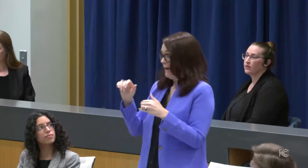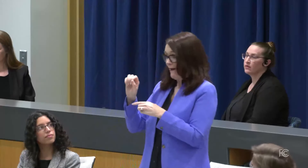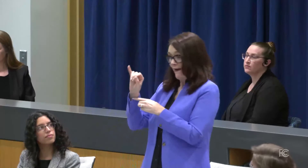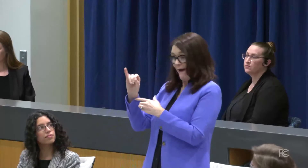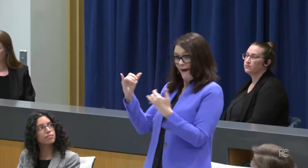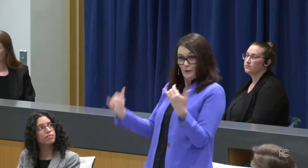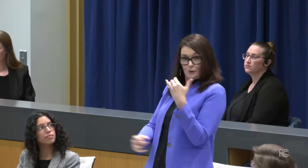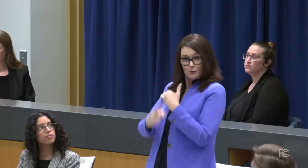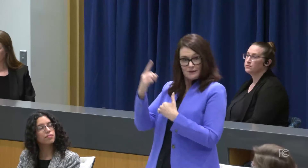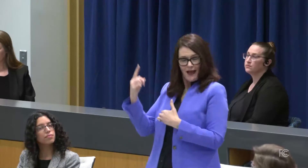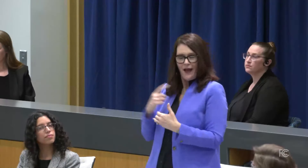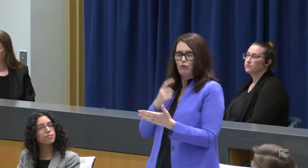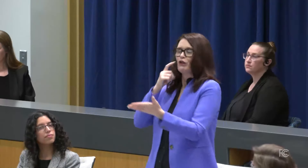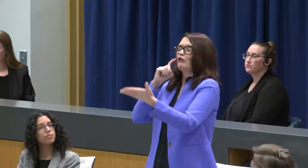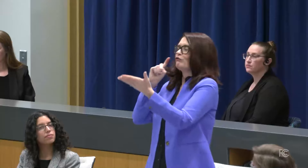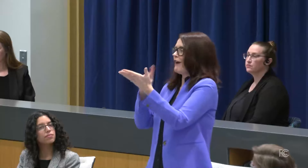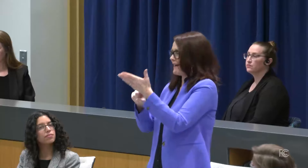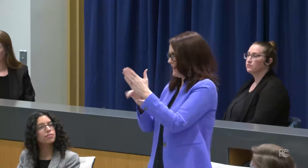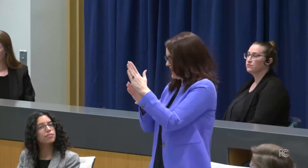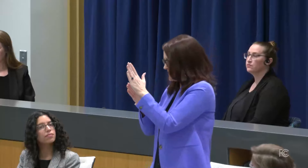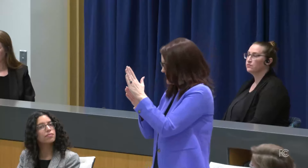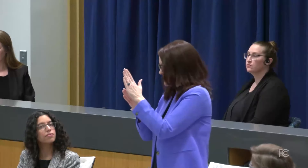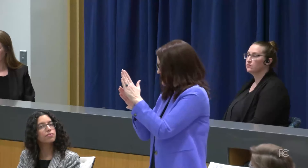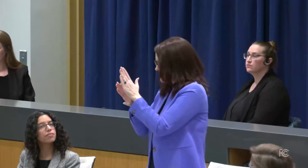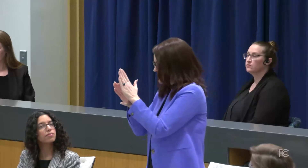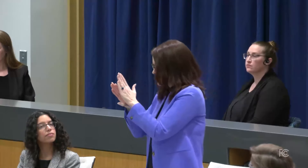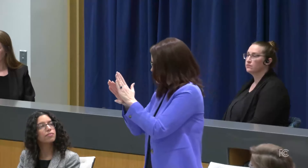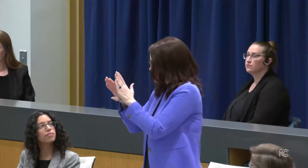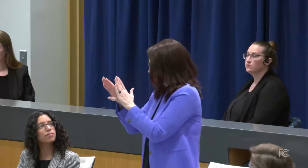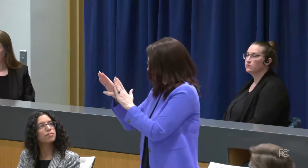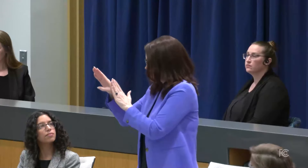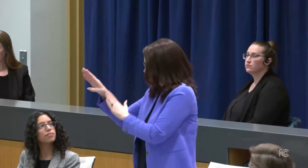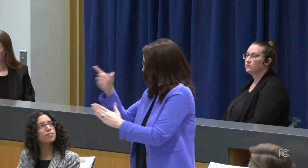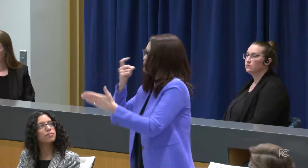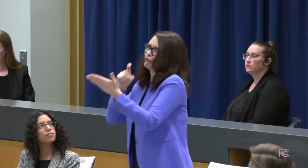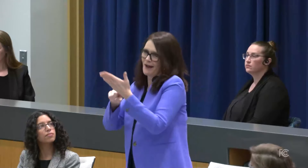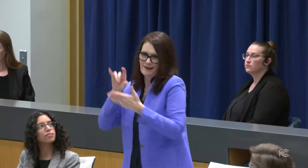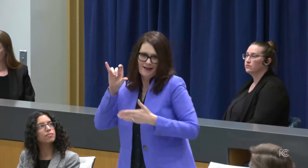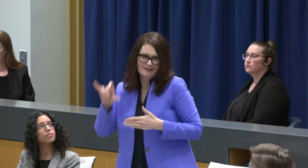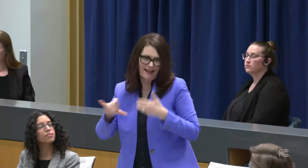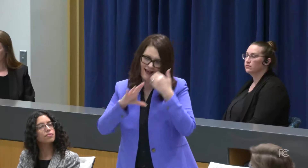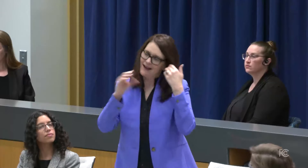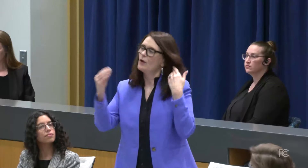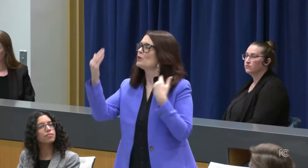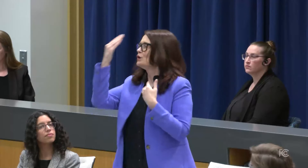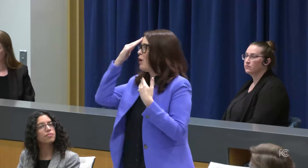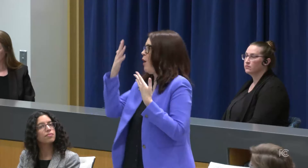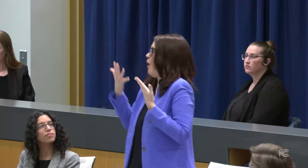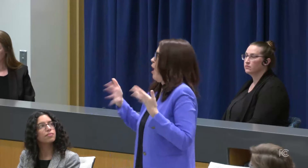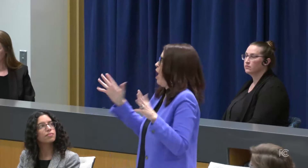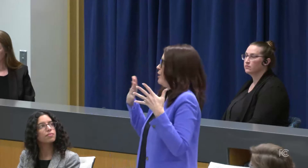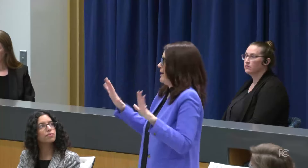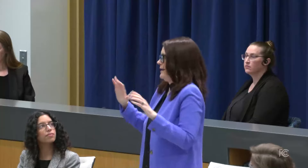THEUSE OF ASL BUT THAT GOES BACK TO THE POINT THAT ALL OF OUR PANELISTS HAVE BEEN TRYING TO EMPHASIZE, CHATBOTS ARE ENGLISH BASED. SO YOU'RE TALKING ABOUT